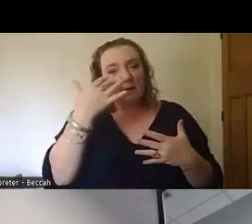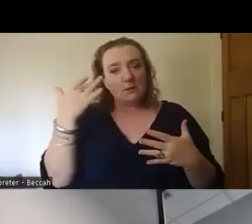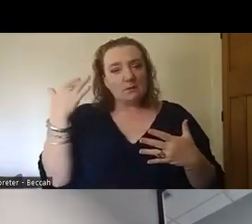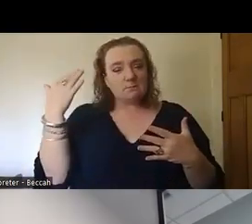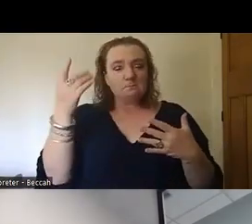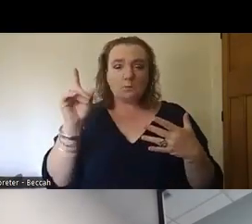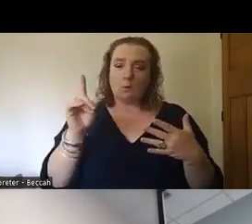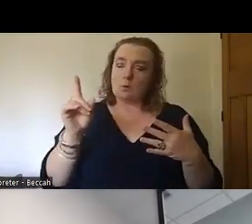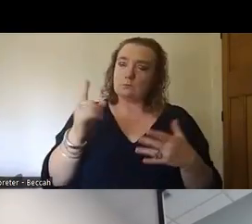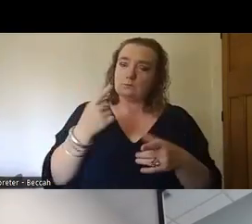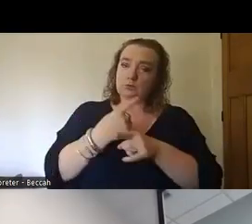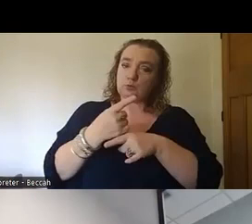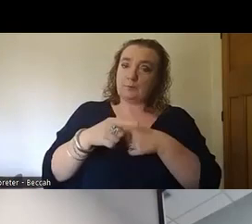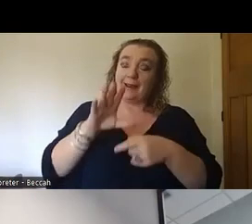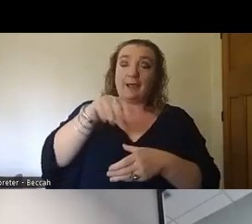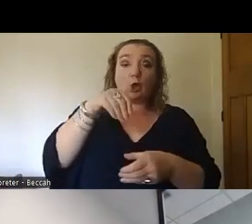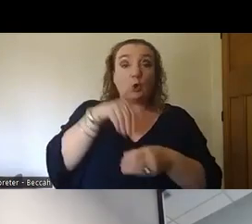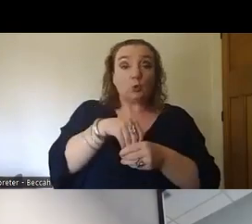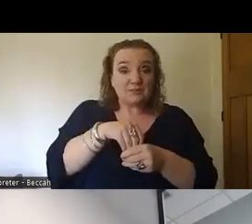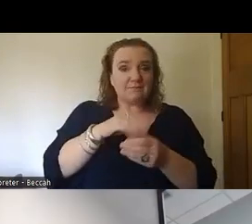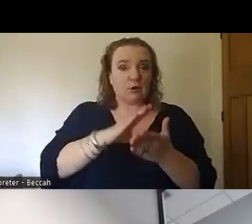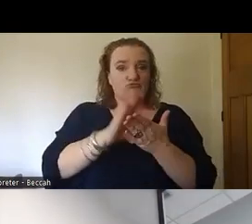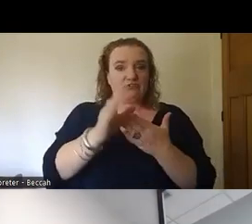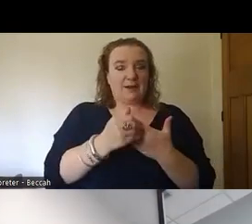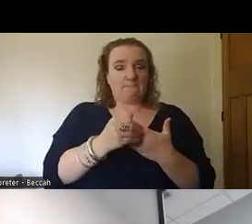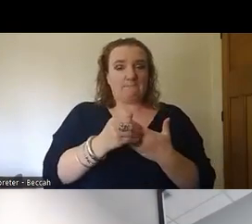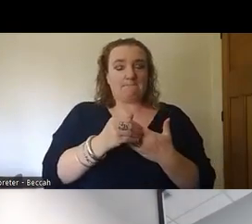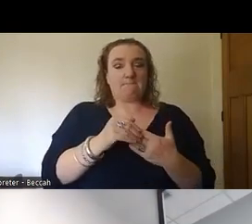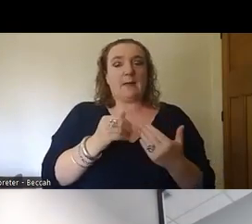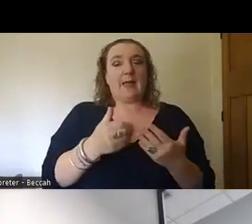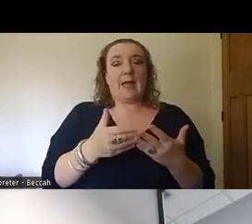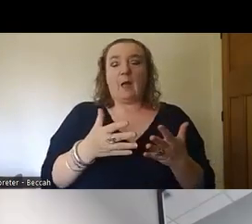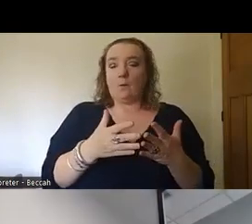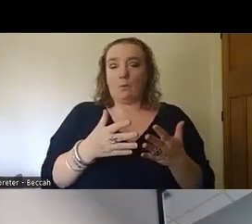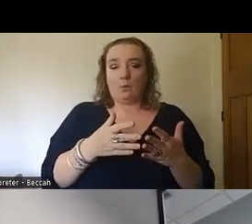if we're talking about an inclusive curriculum, how do we take that from being words on a page?